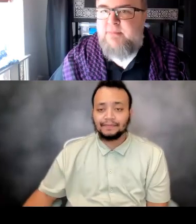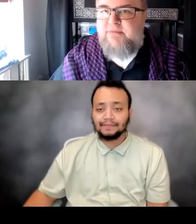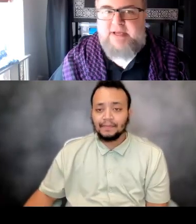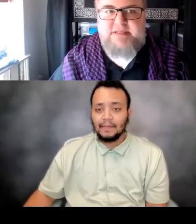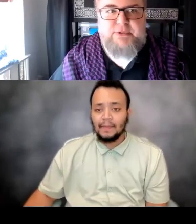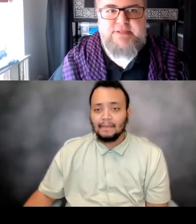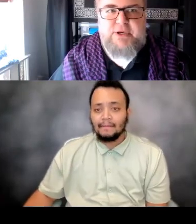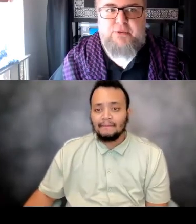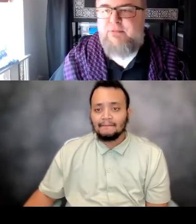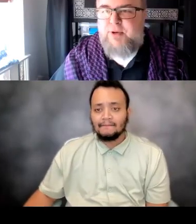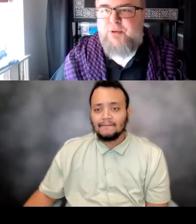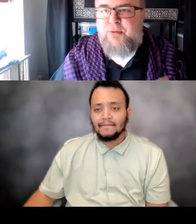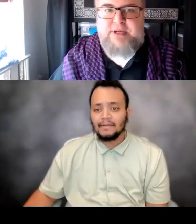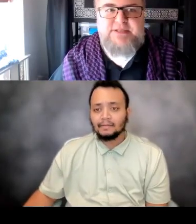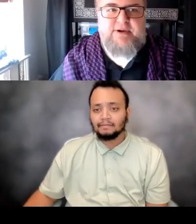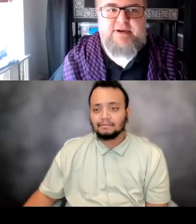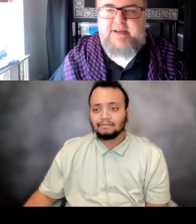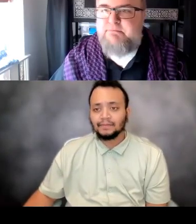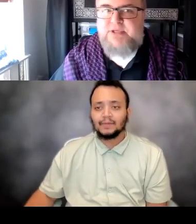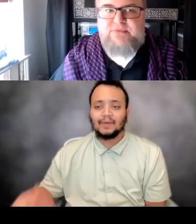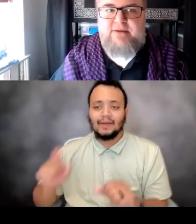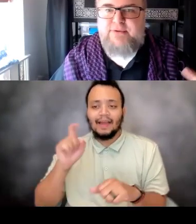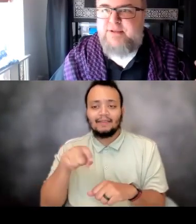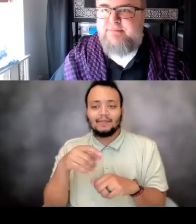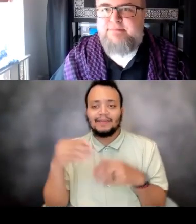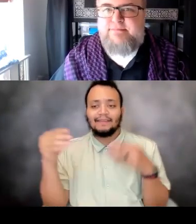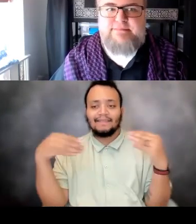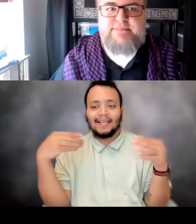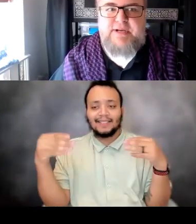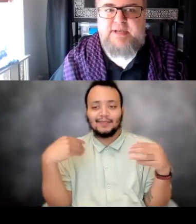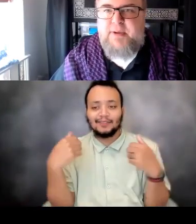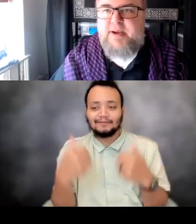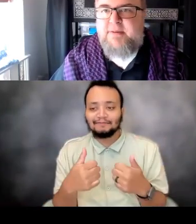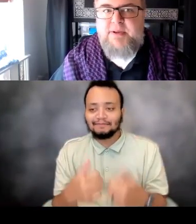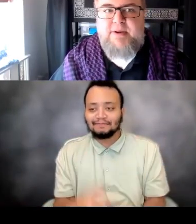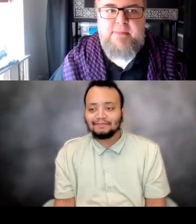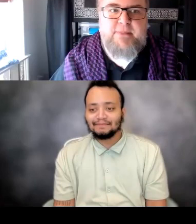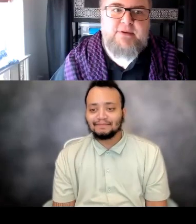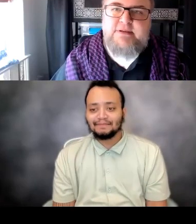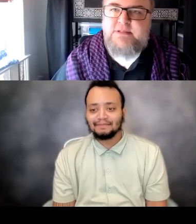We're gonna be flexible. So what role brings you here today? Survivor, trans/nonbinary community member,